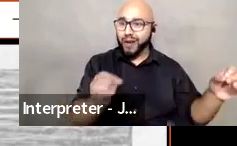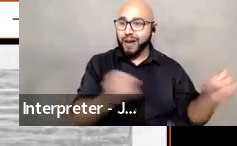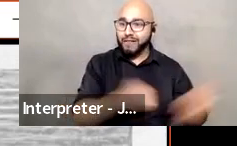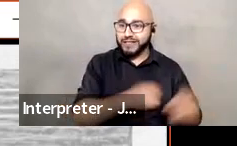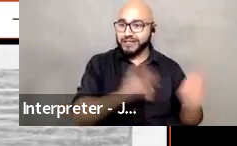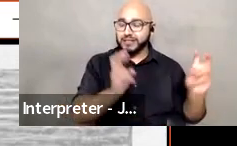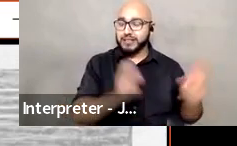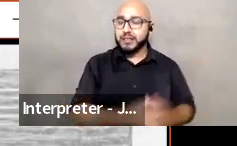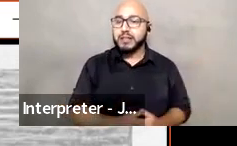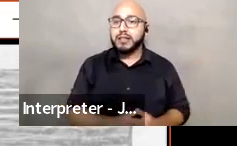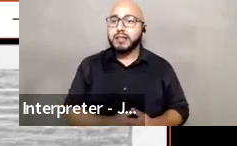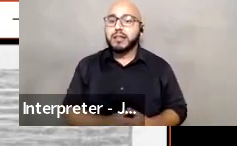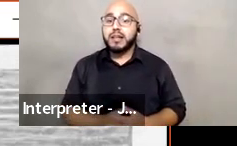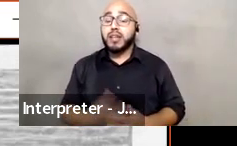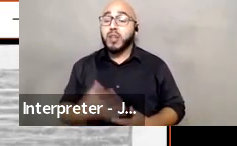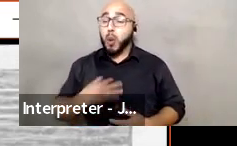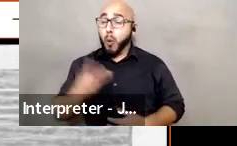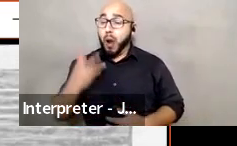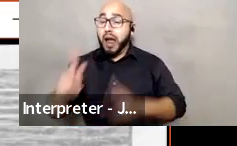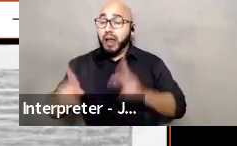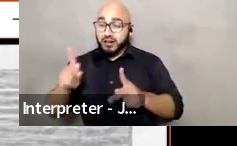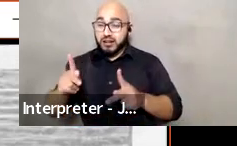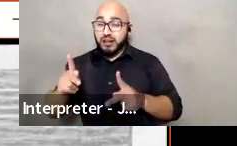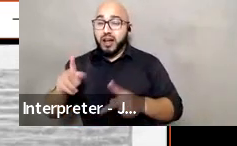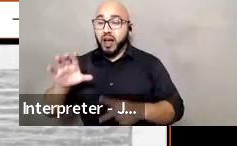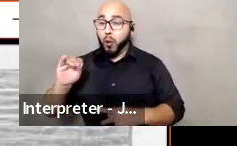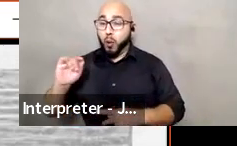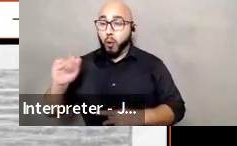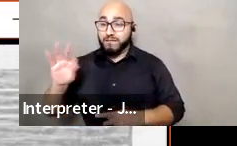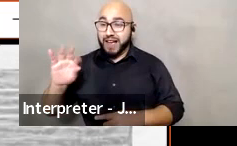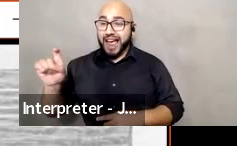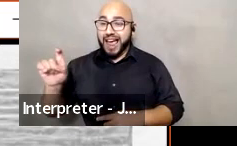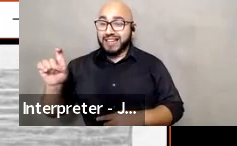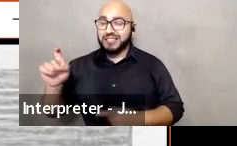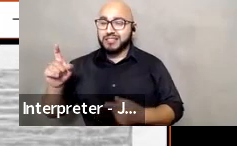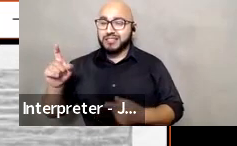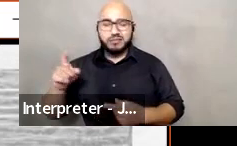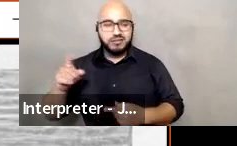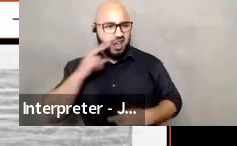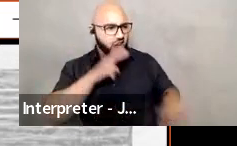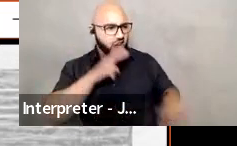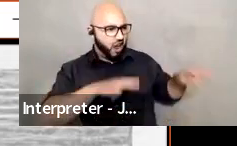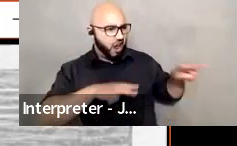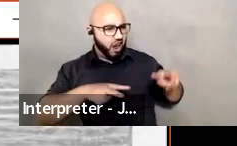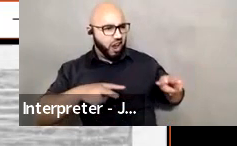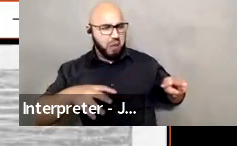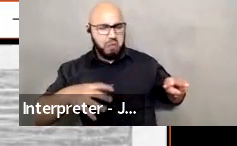About this that they formed a vigilante mob that surrounded. That courthouse, they brought all.